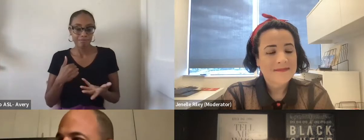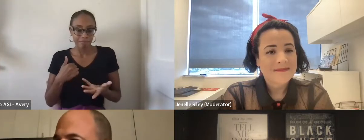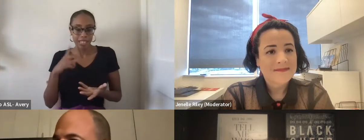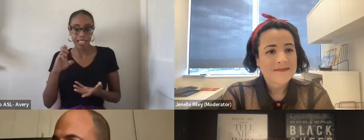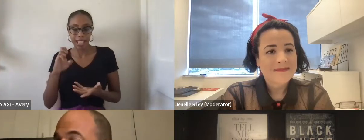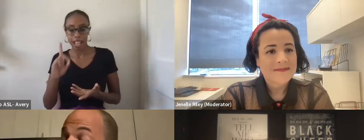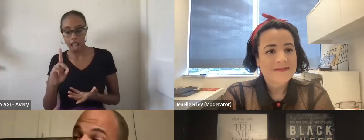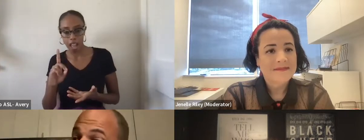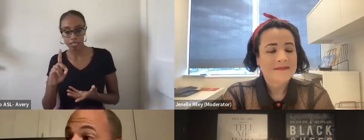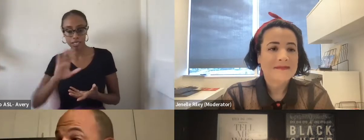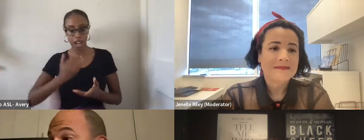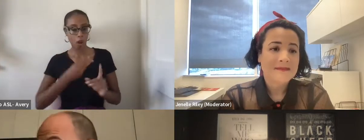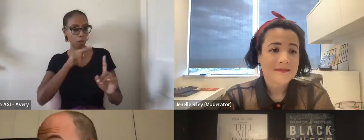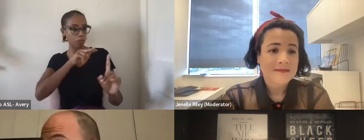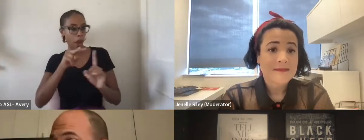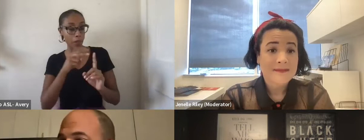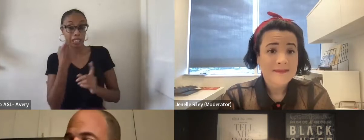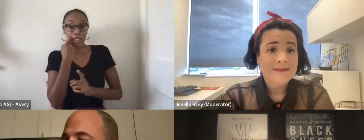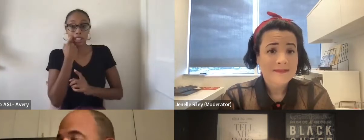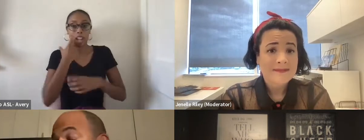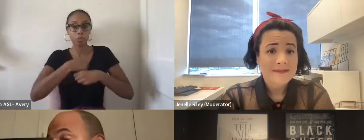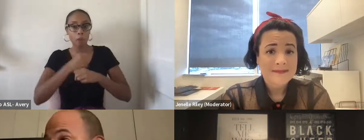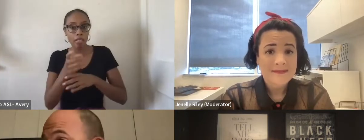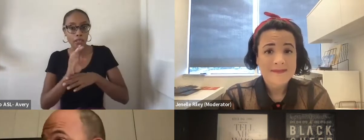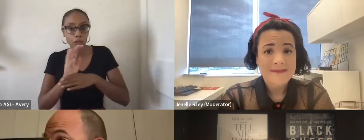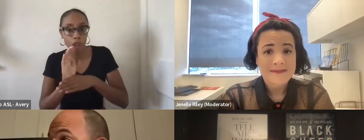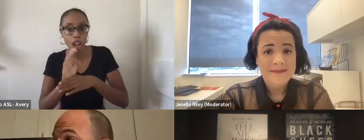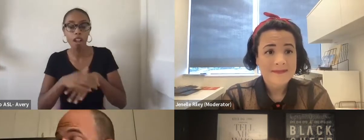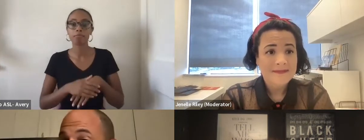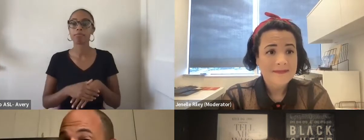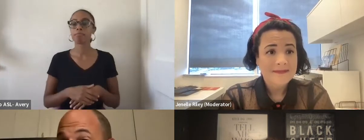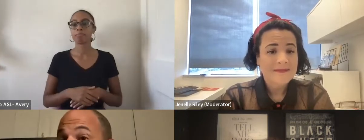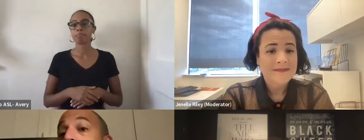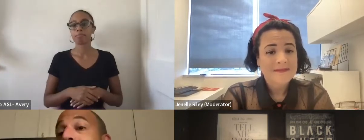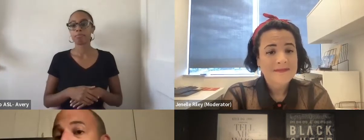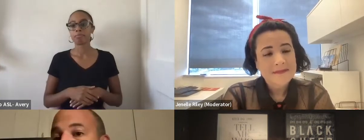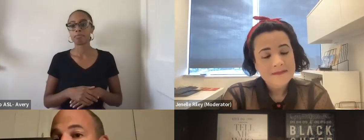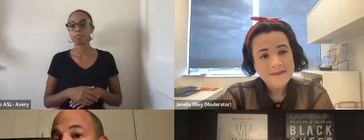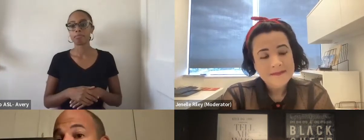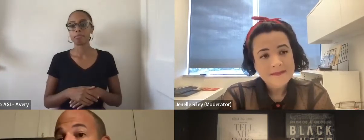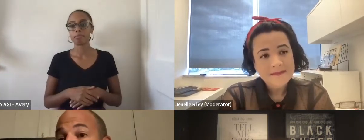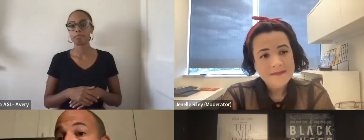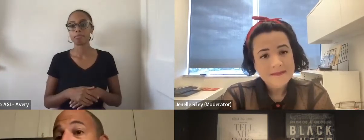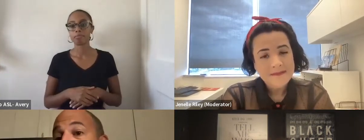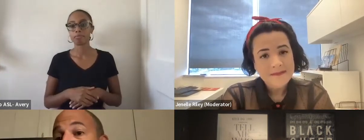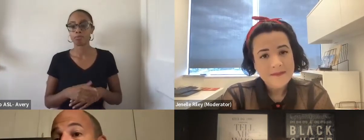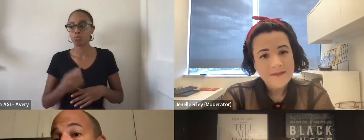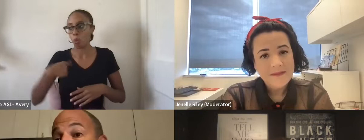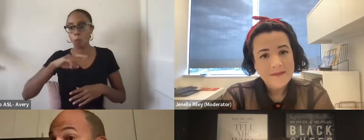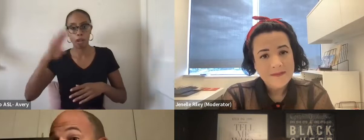film, obviously, we made the film not knowing when the Queen was going to die around its release.